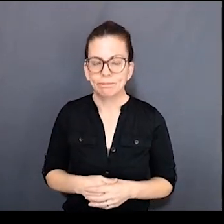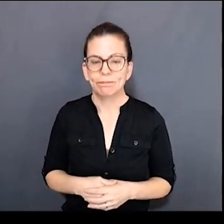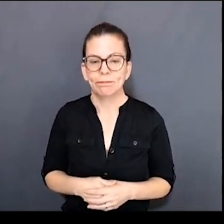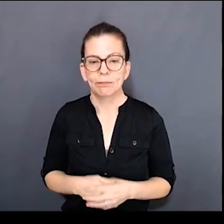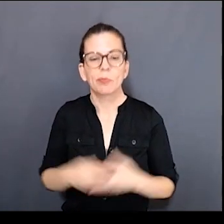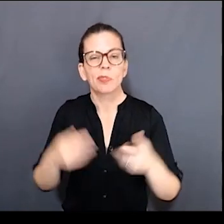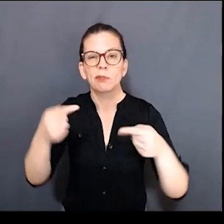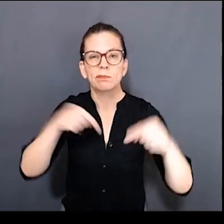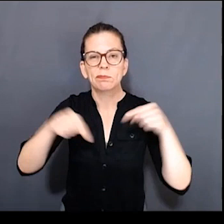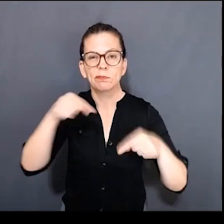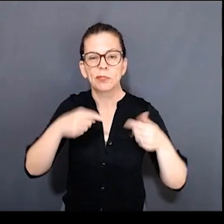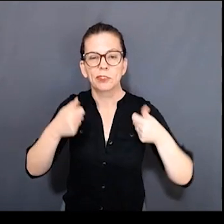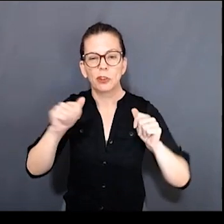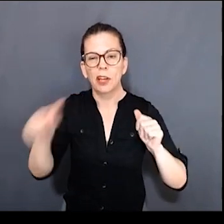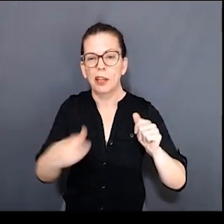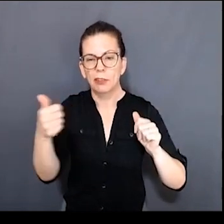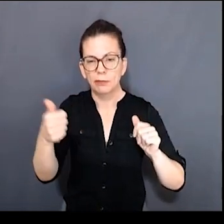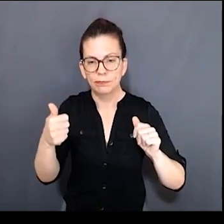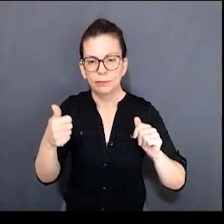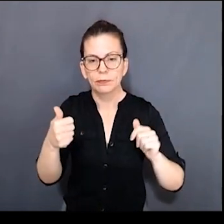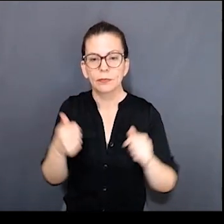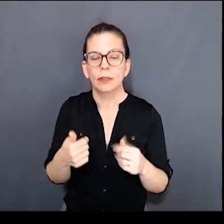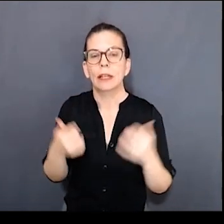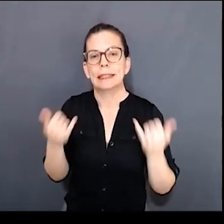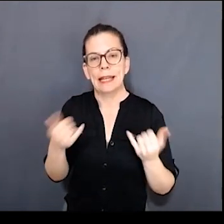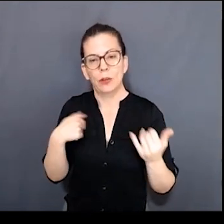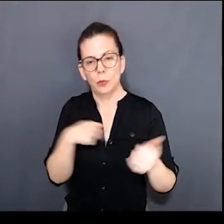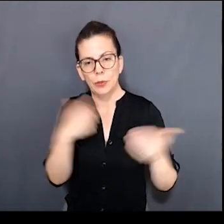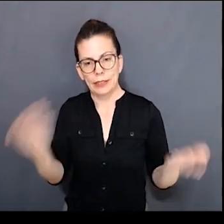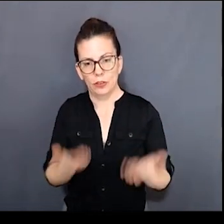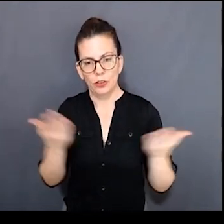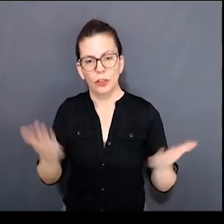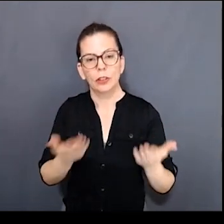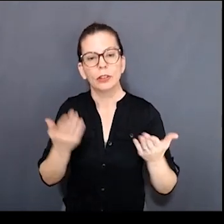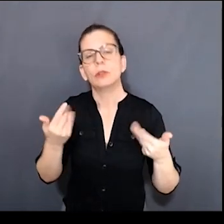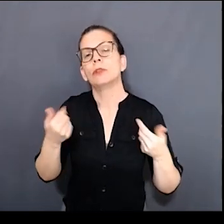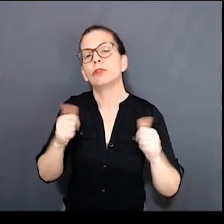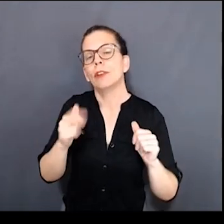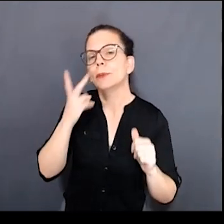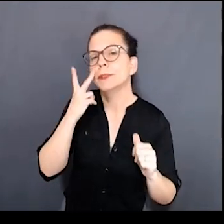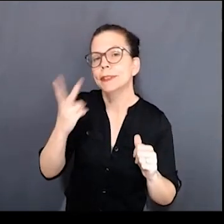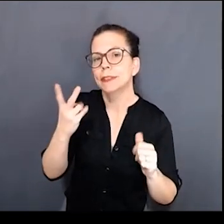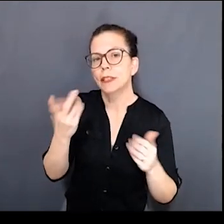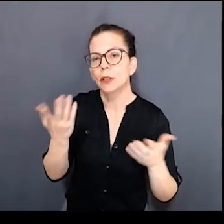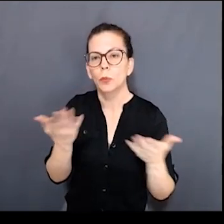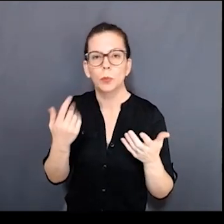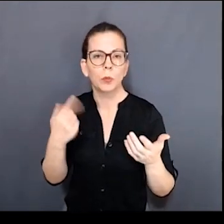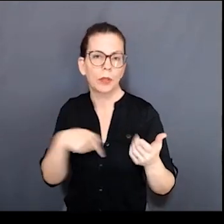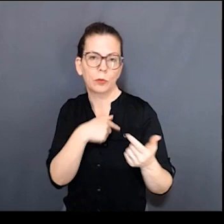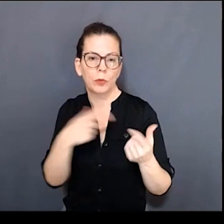Okay, let's try something else. So now that we're in here, let's try to see what we can kind of do with it, right?